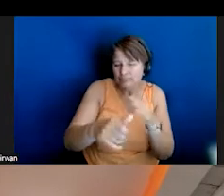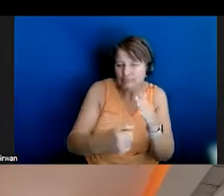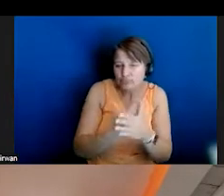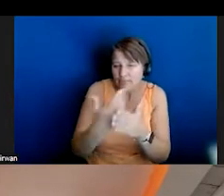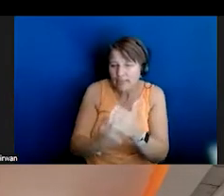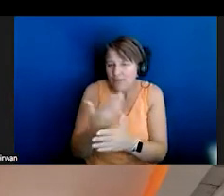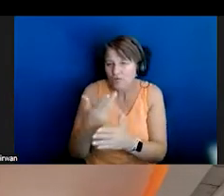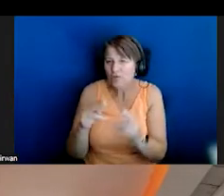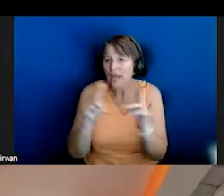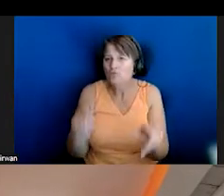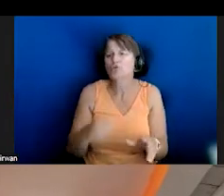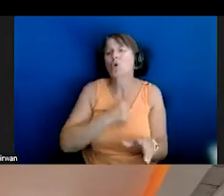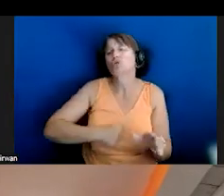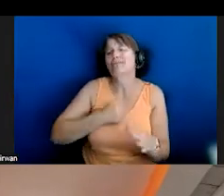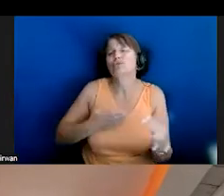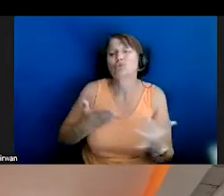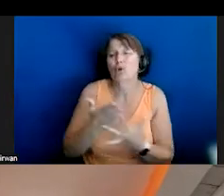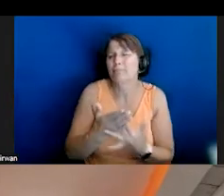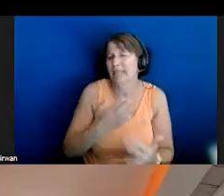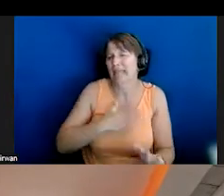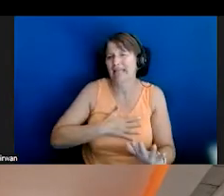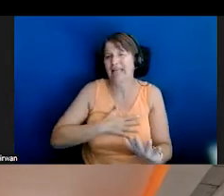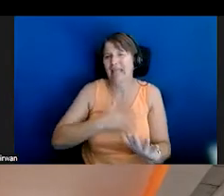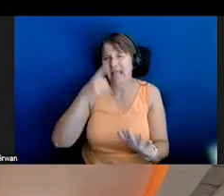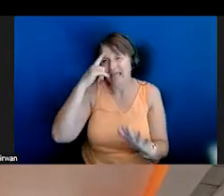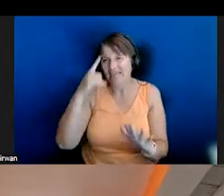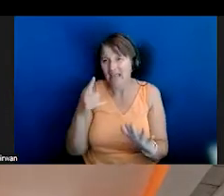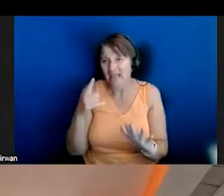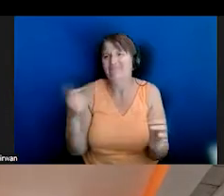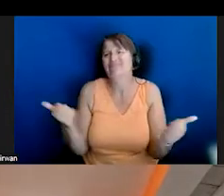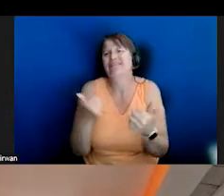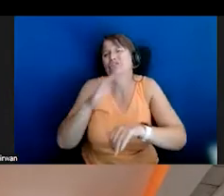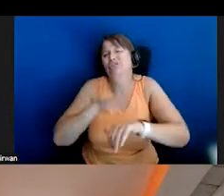I'm so sorry to jump in. But I think we're >> AMY: I'm done. Yeah, so two more slides.